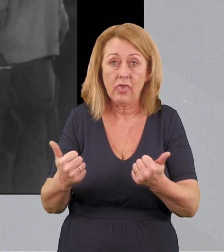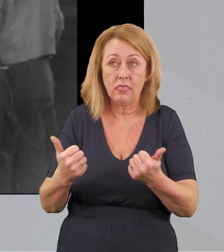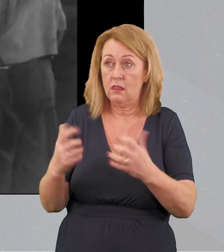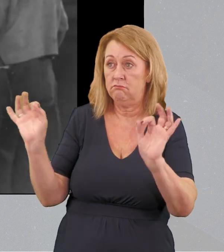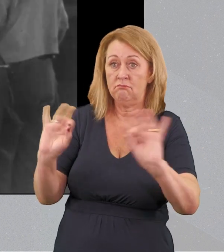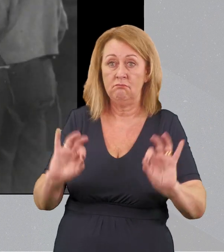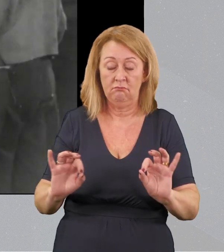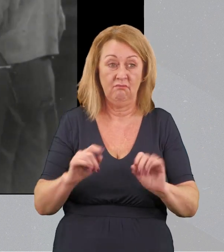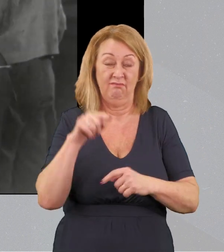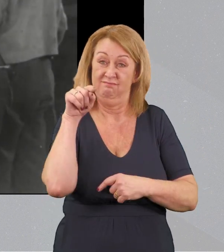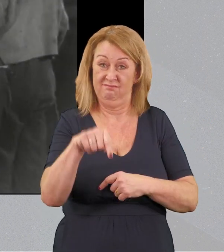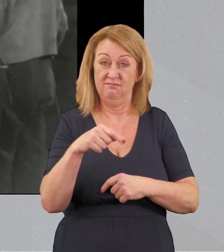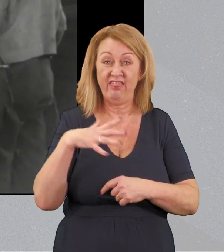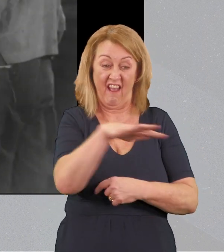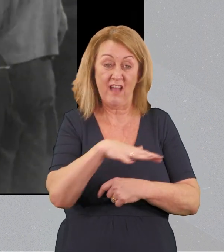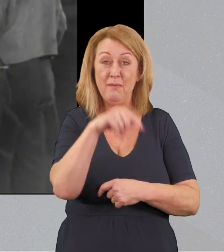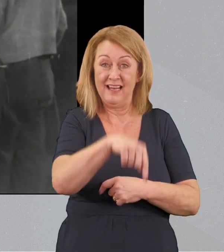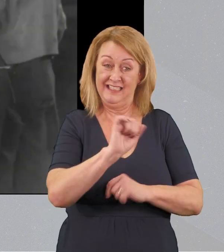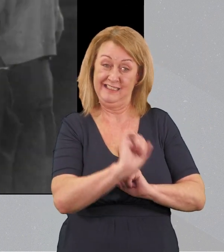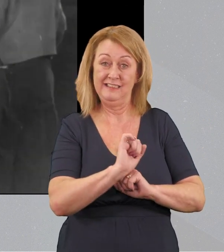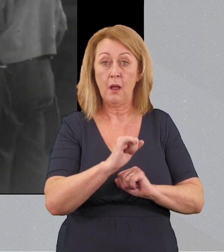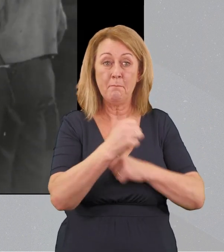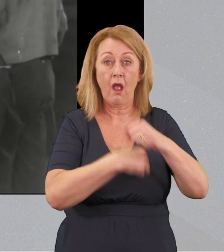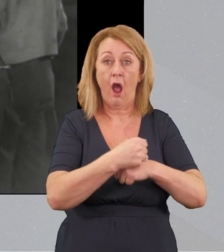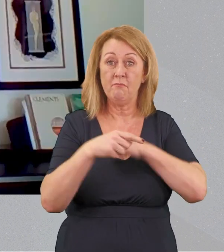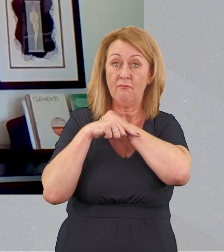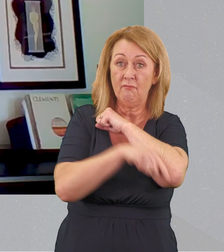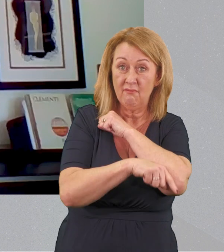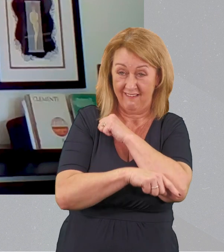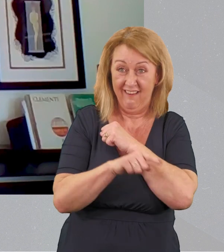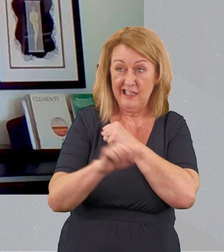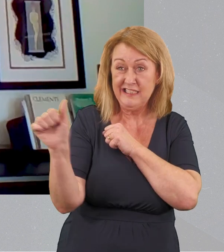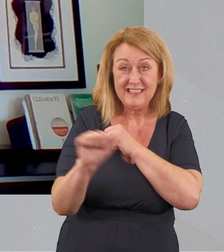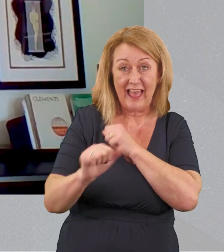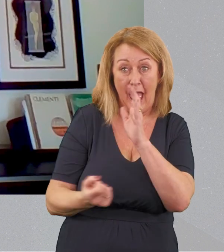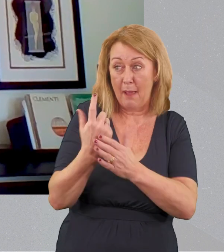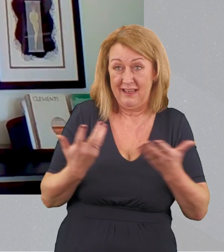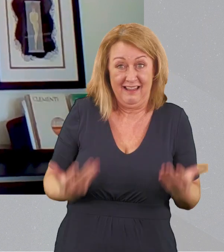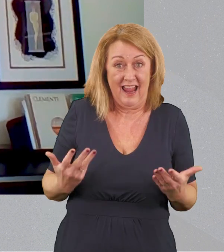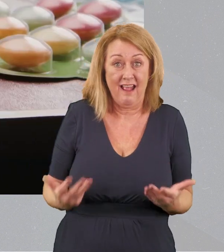My family became extremely impoverished as a result. That still exists today.